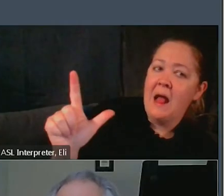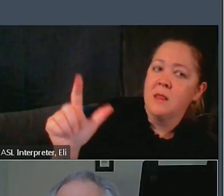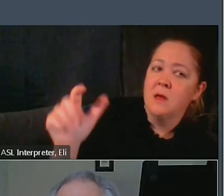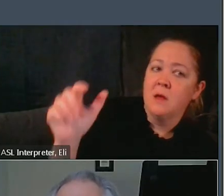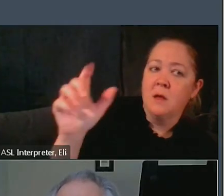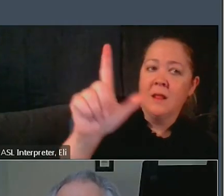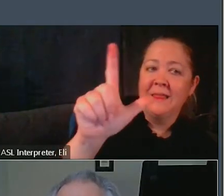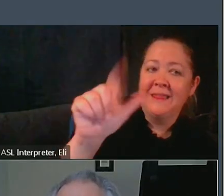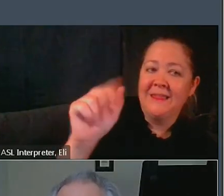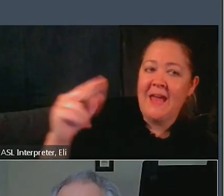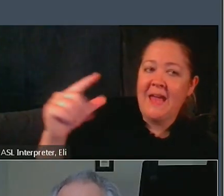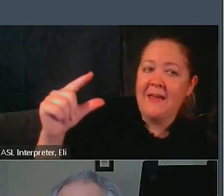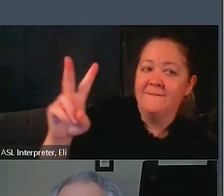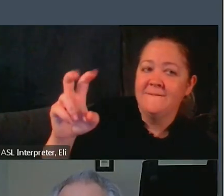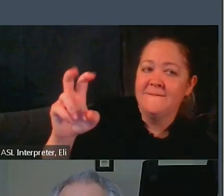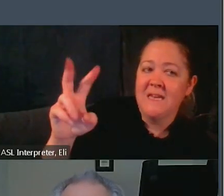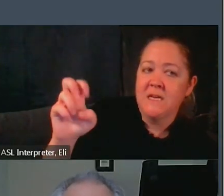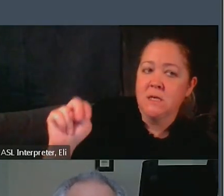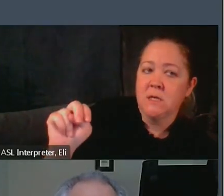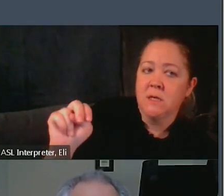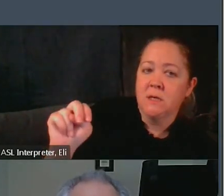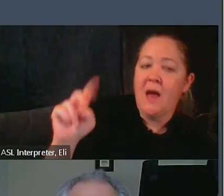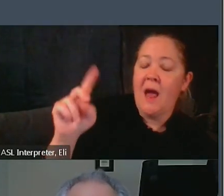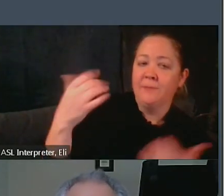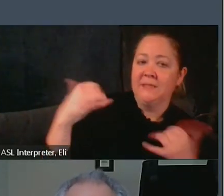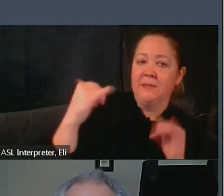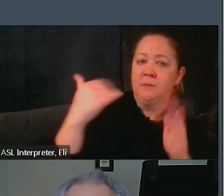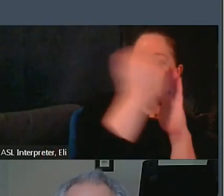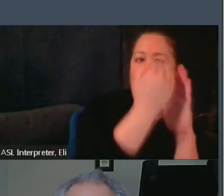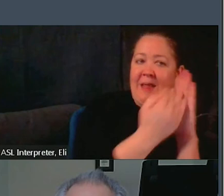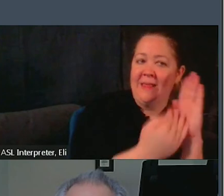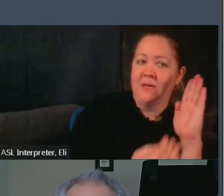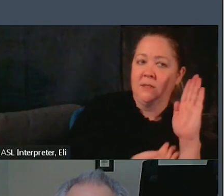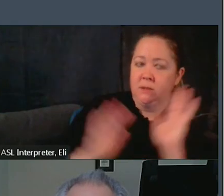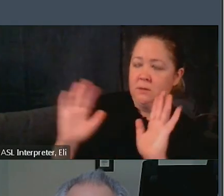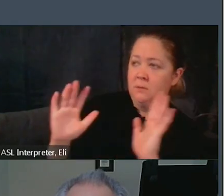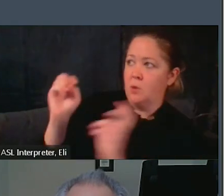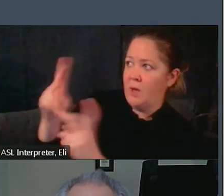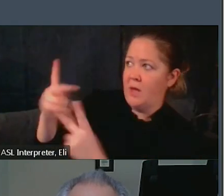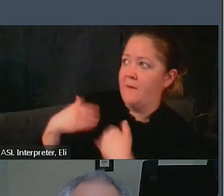Oh, cool. Okay. I'm gonna keep going down the list. Okay. So I there's no response here.